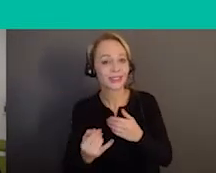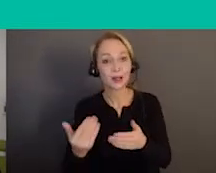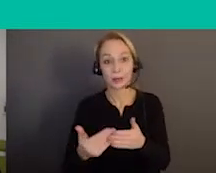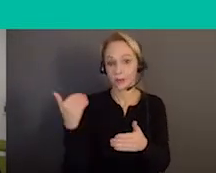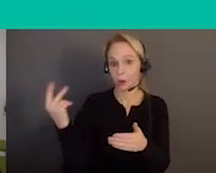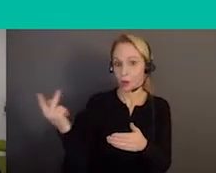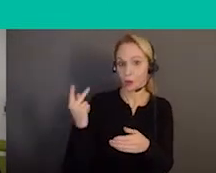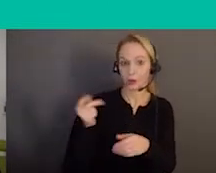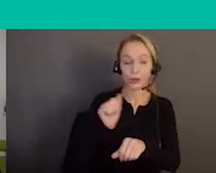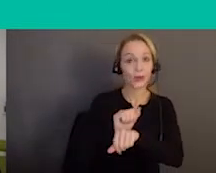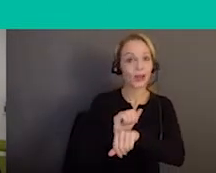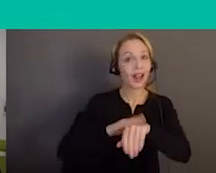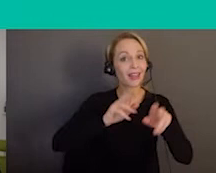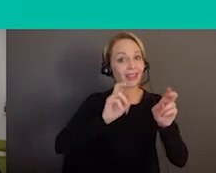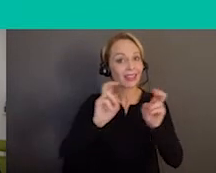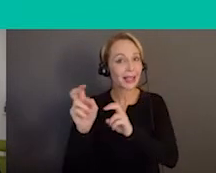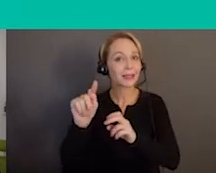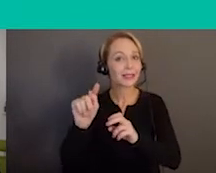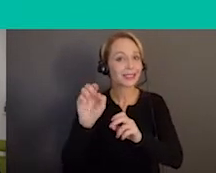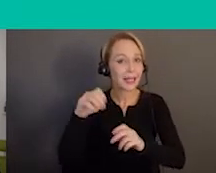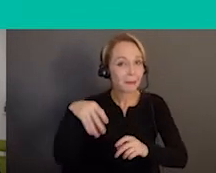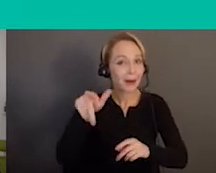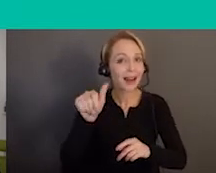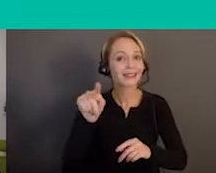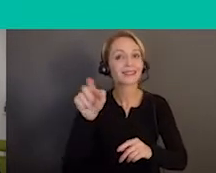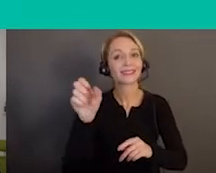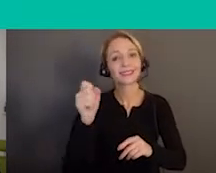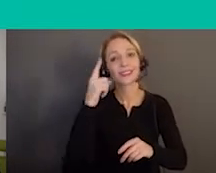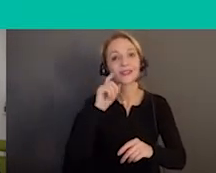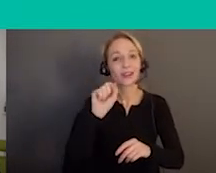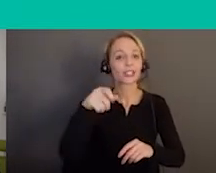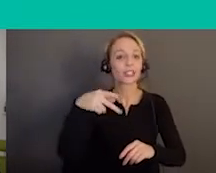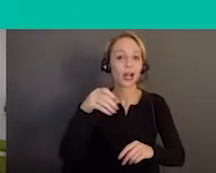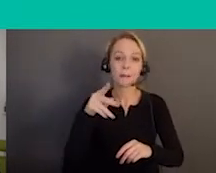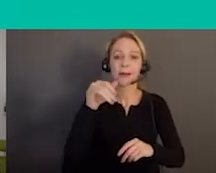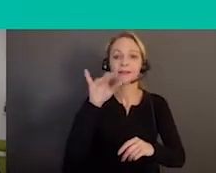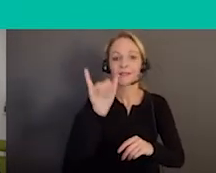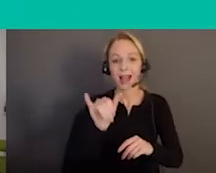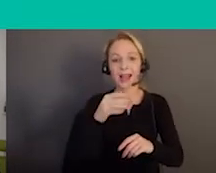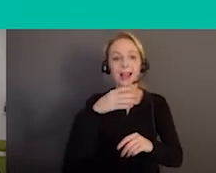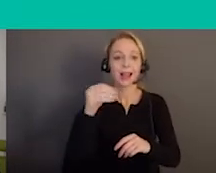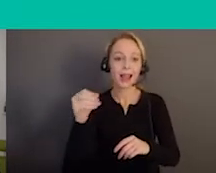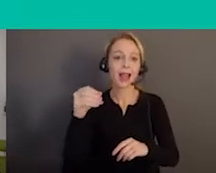AND BEFORE WORKING ON THEMES AND TEMPLATES AND NOW INTO